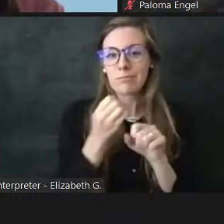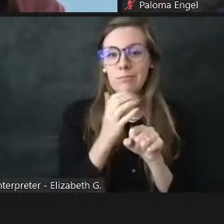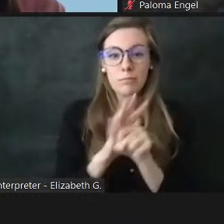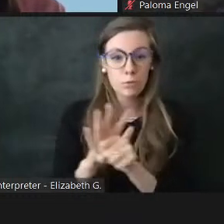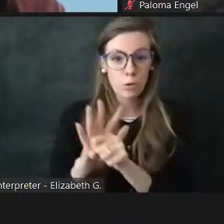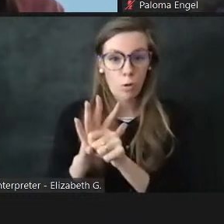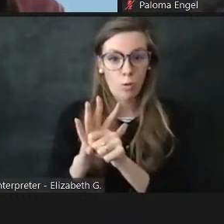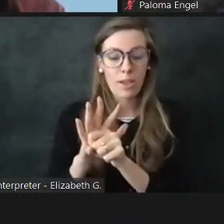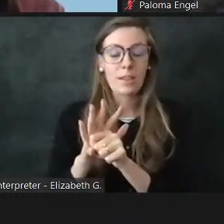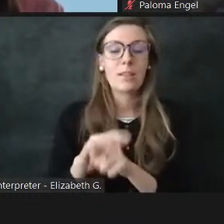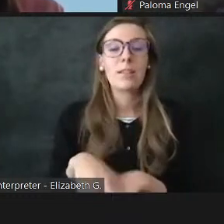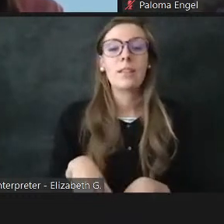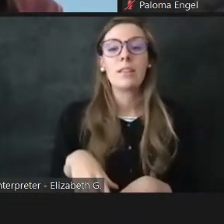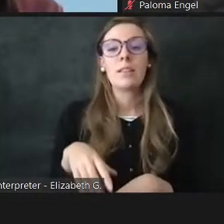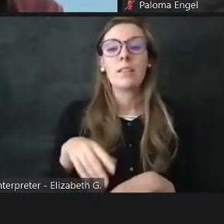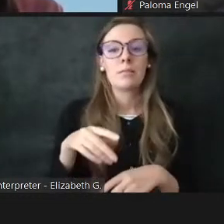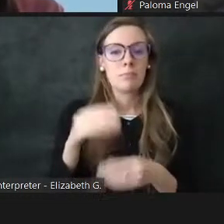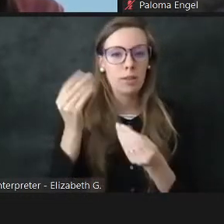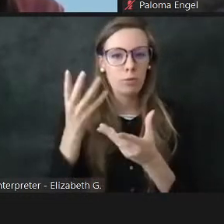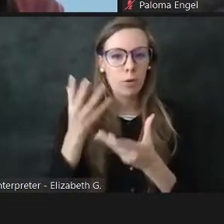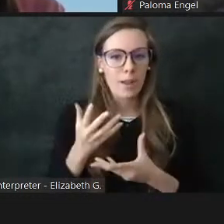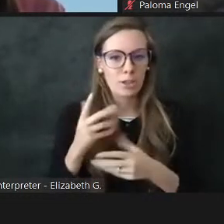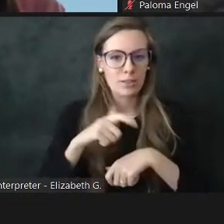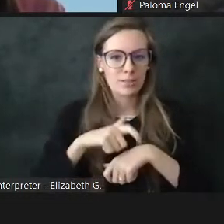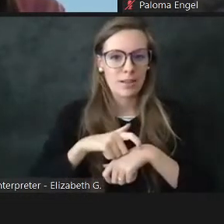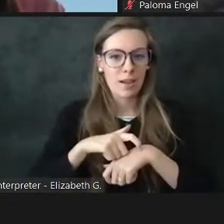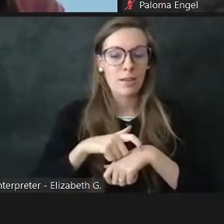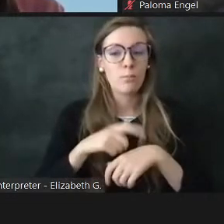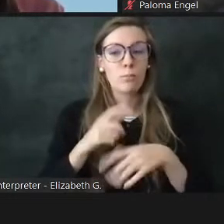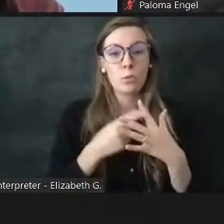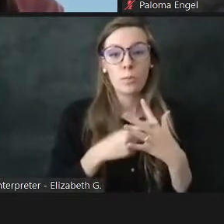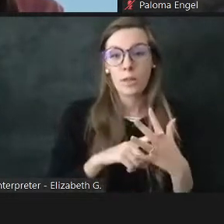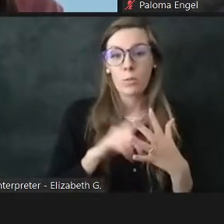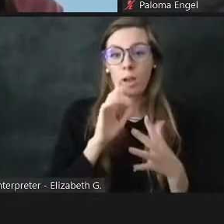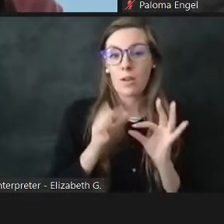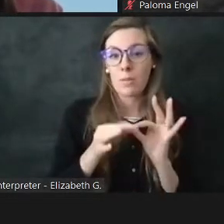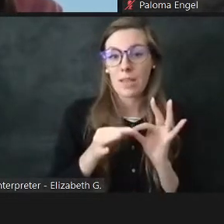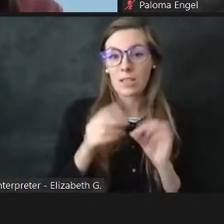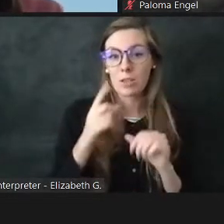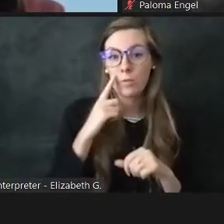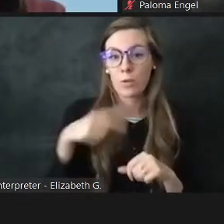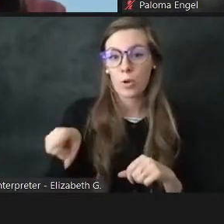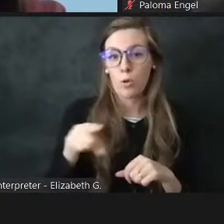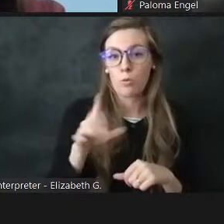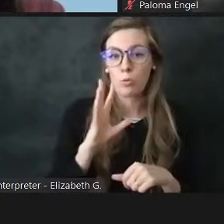To begin with, we're going to give you a message for the people that speak English.